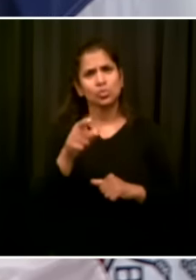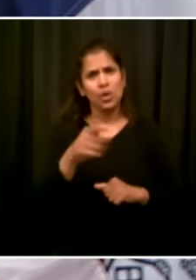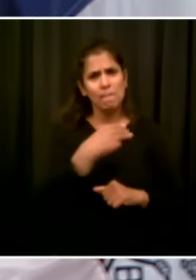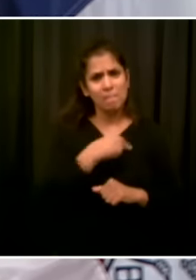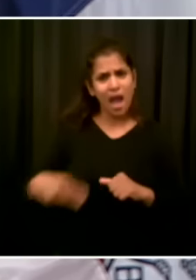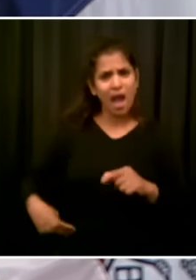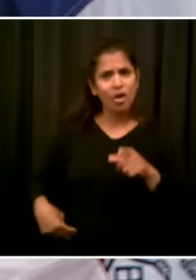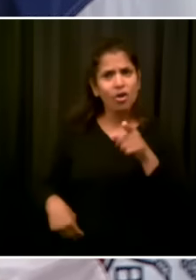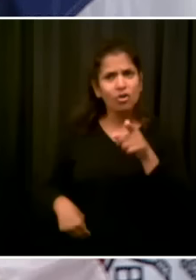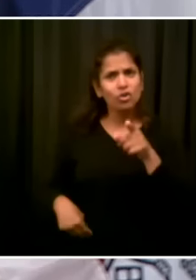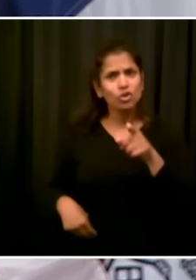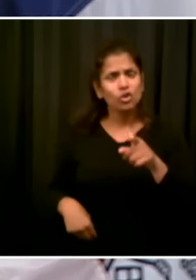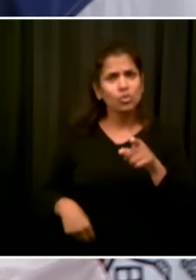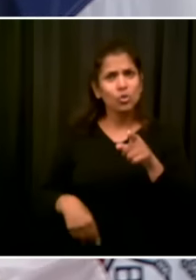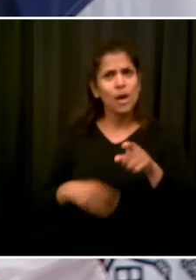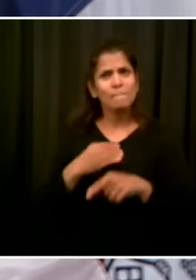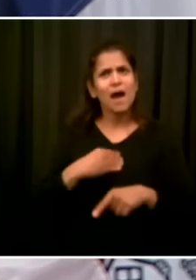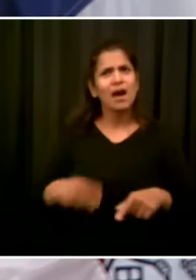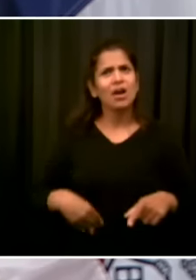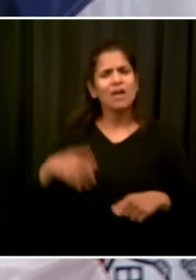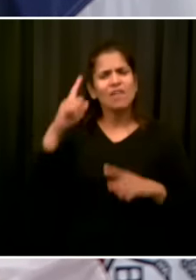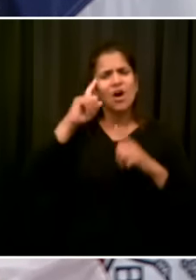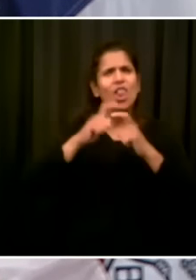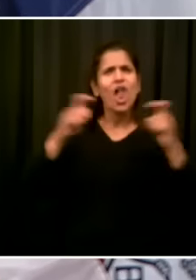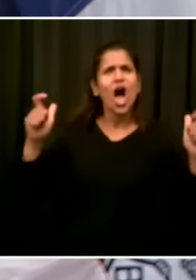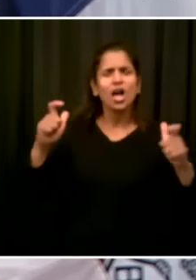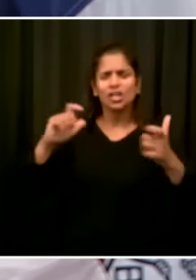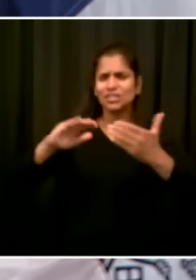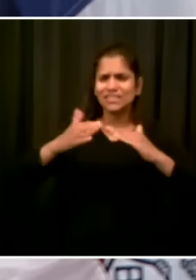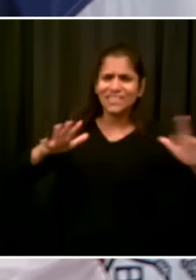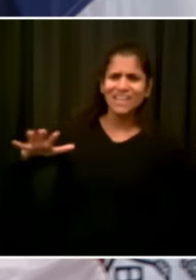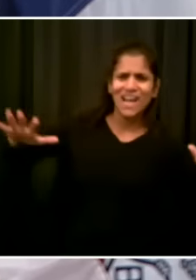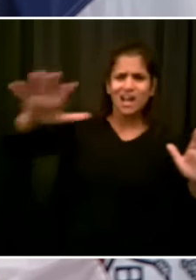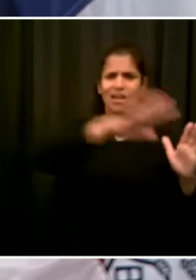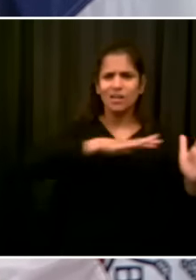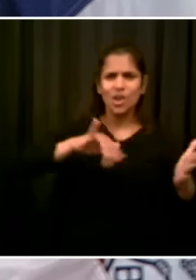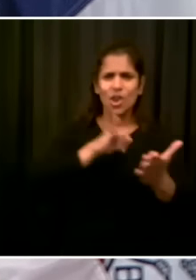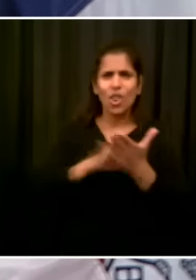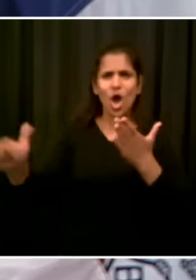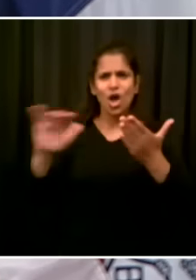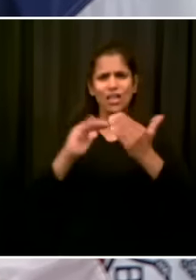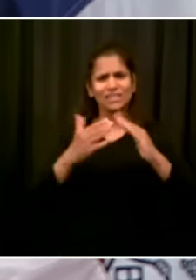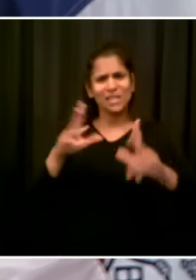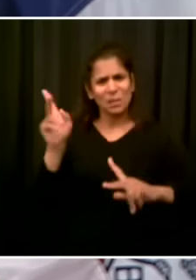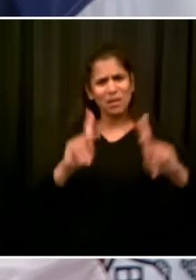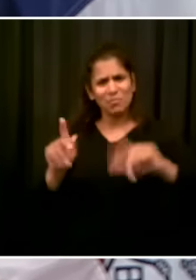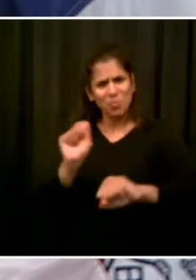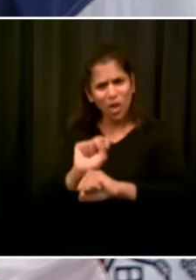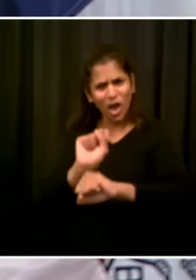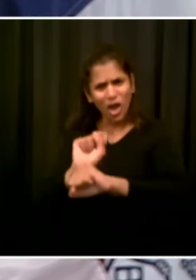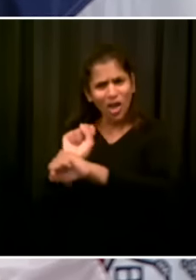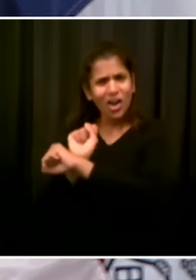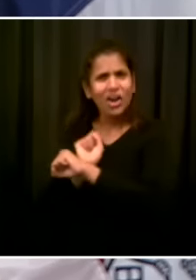MY SECOND QUESTION HAS TO DO WITH THE STATE WIDE CRACKDOWN